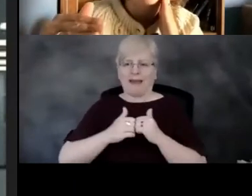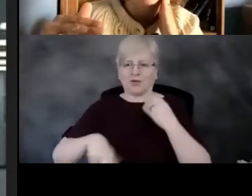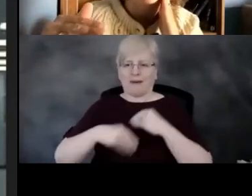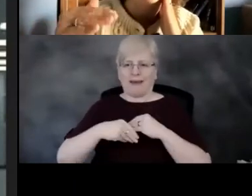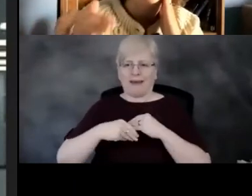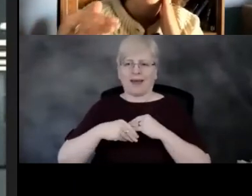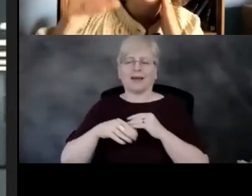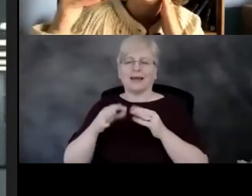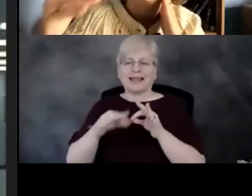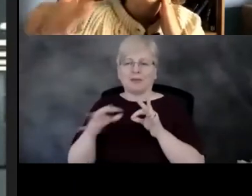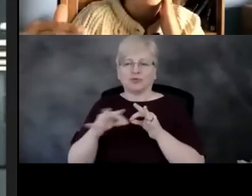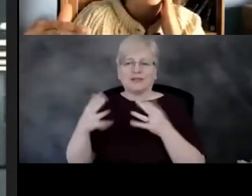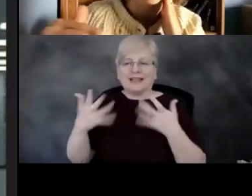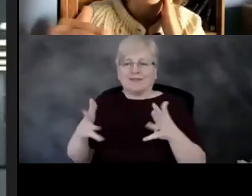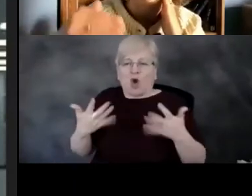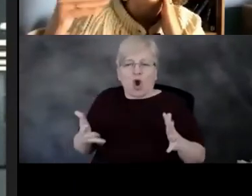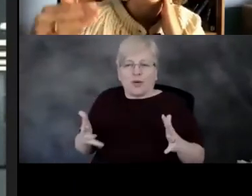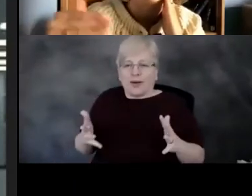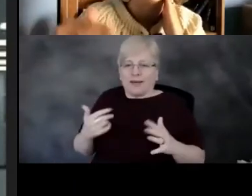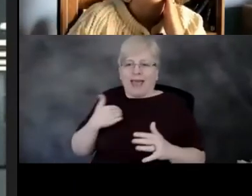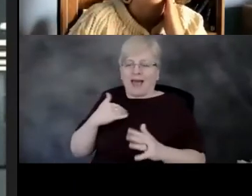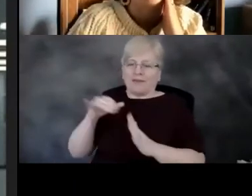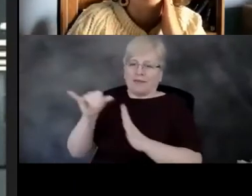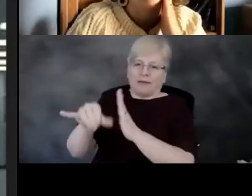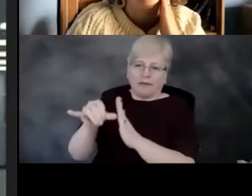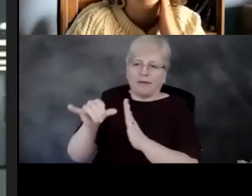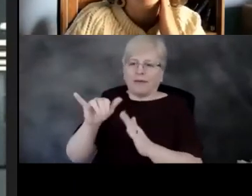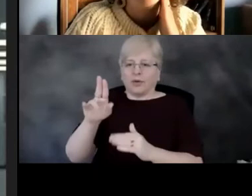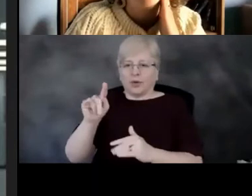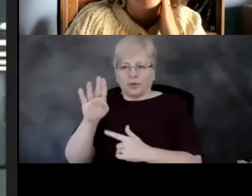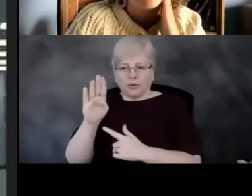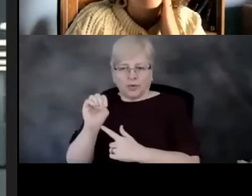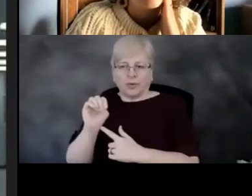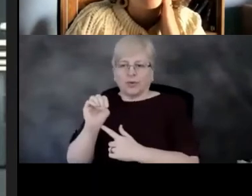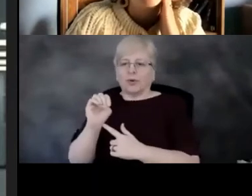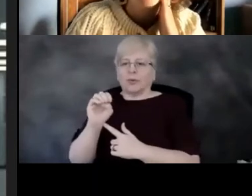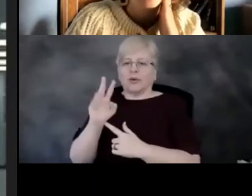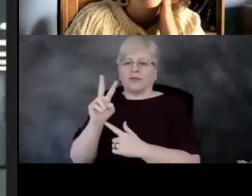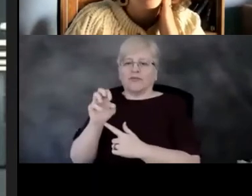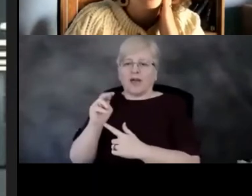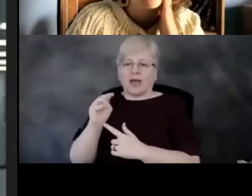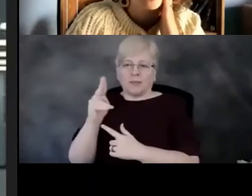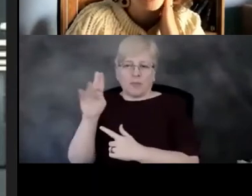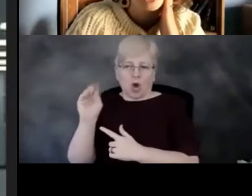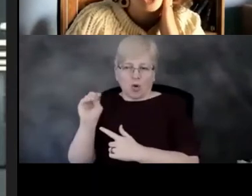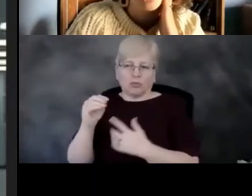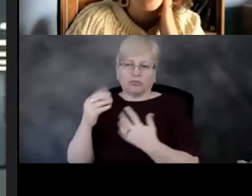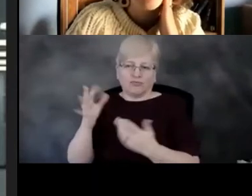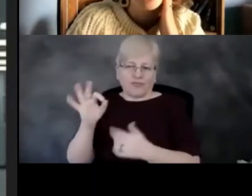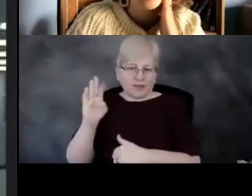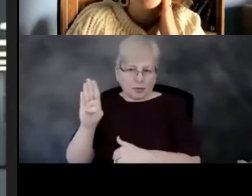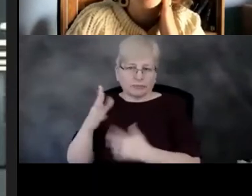multimedia if it's on YouTube or Vimeo 17:32:56 or Facebook. Avoid using jargon,